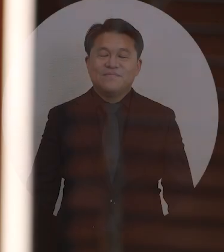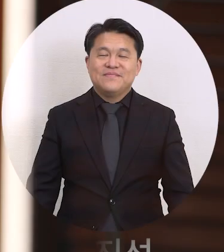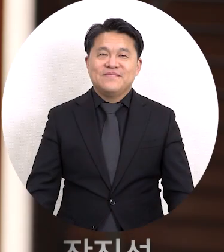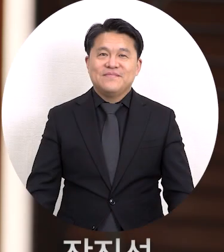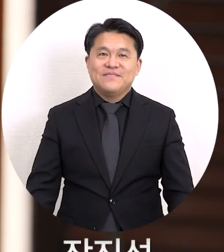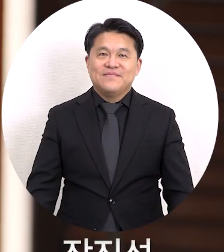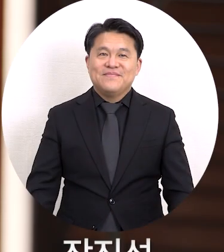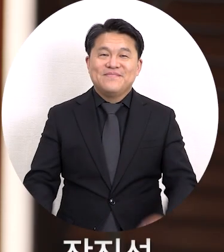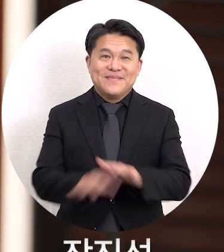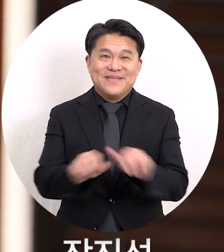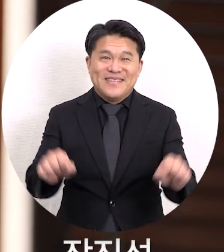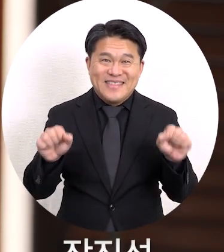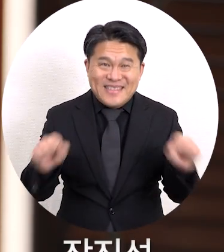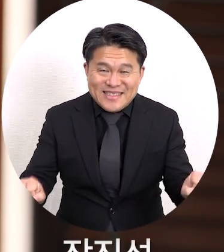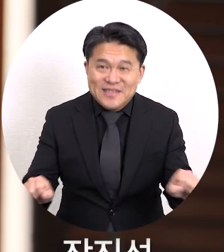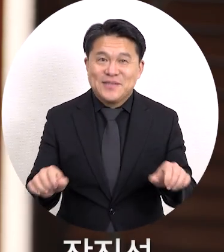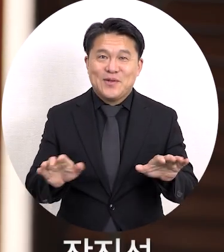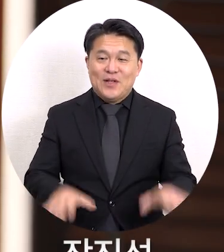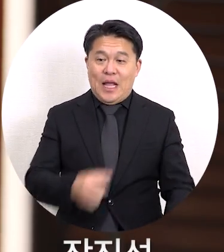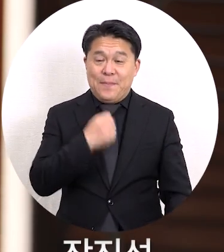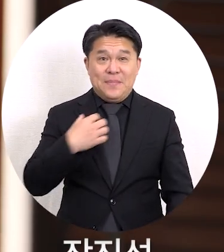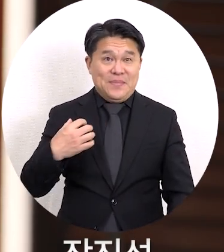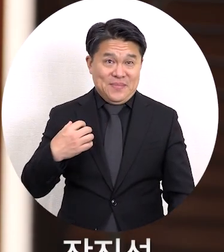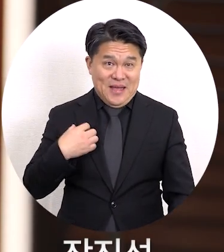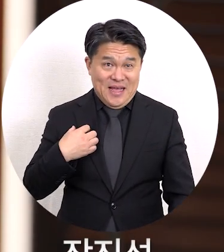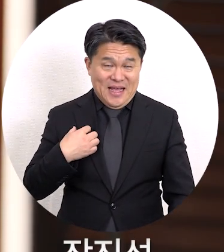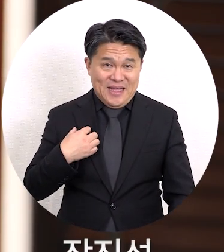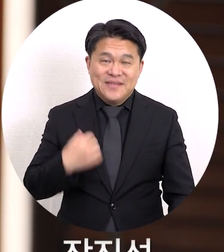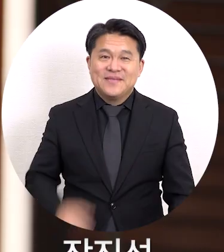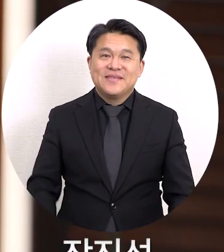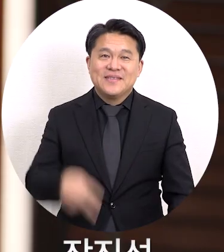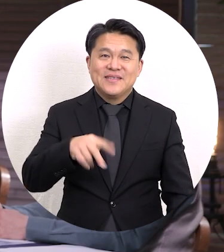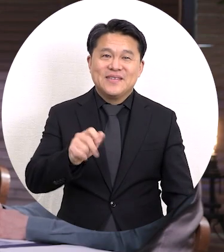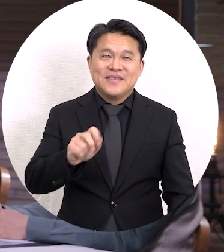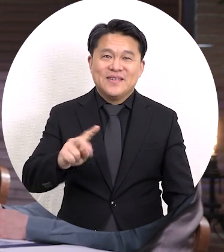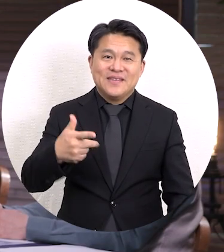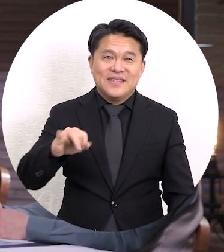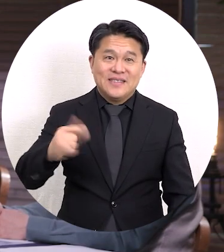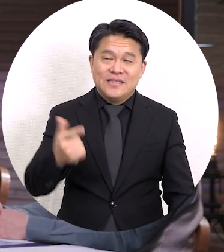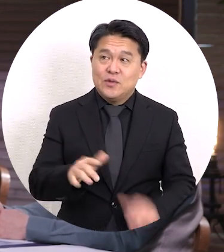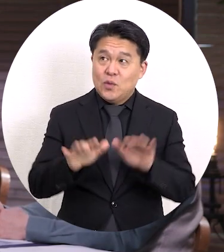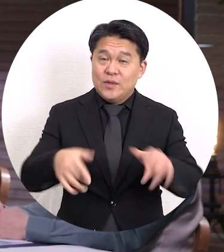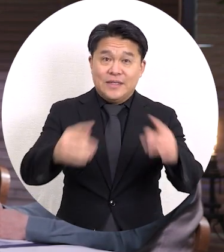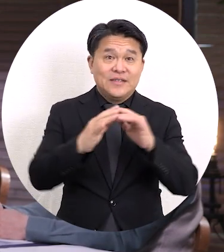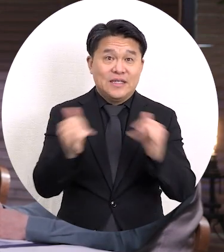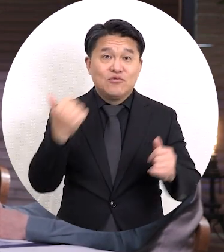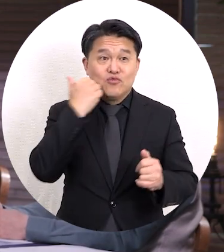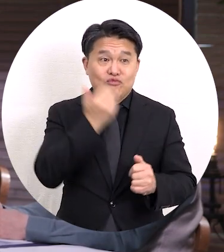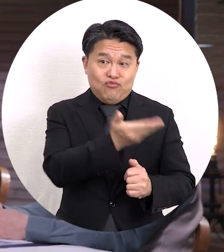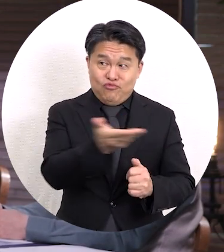Hello, I am Hyunjin Seo, your announcer for today. Let me introduce each of the participants